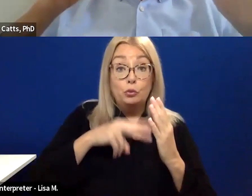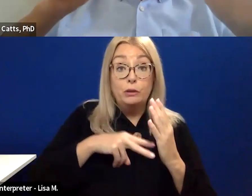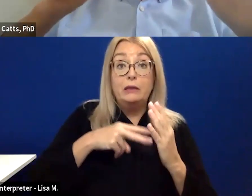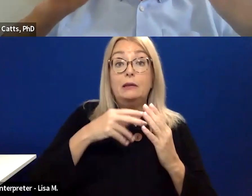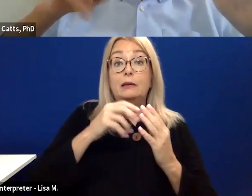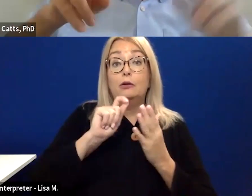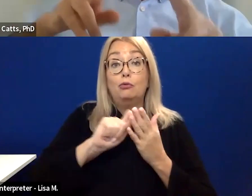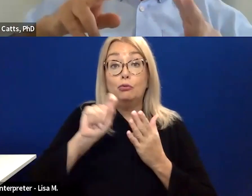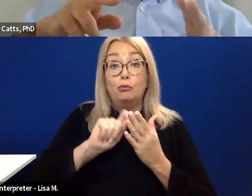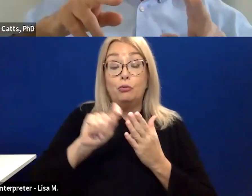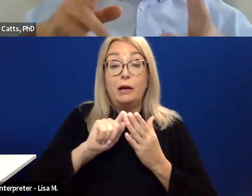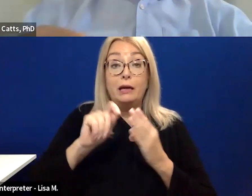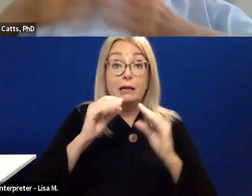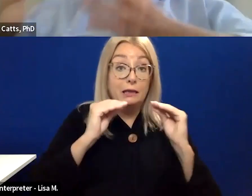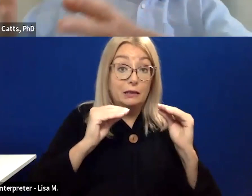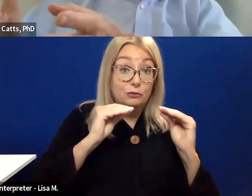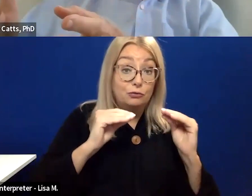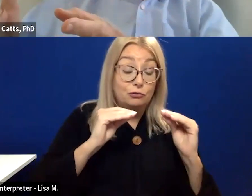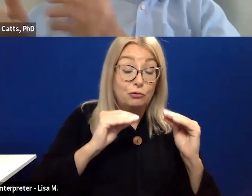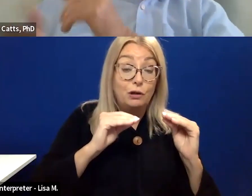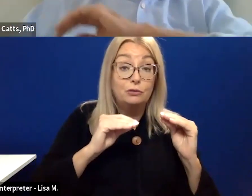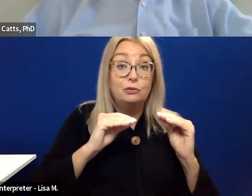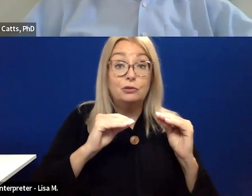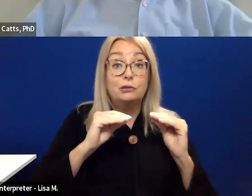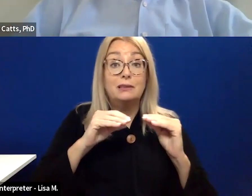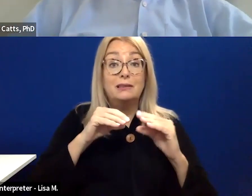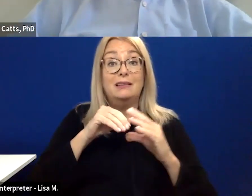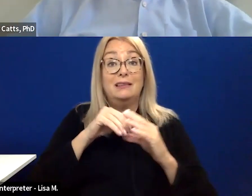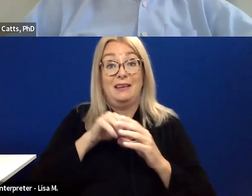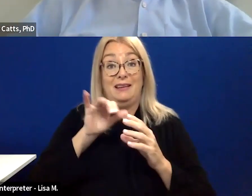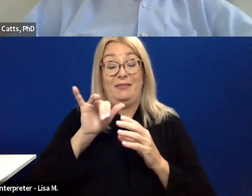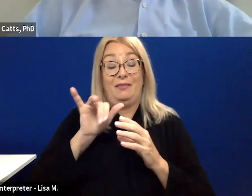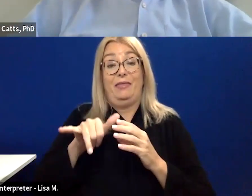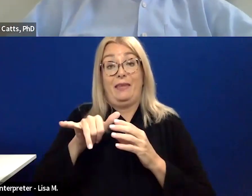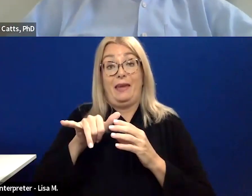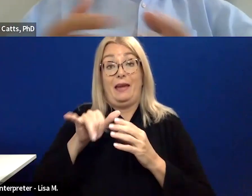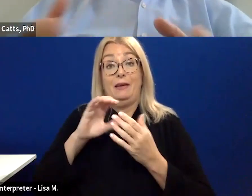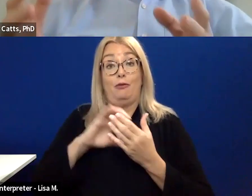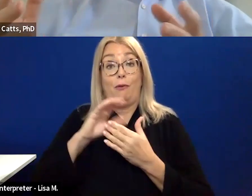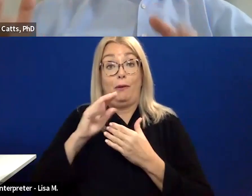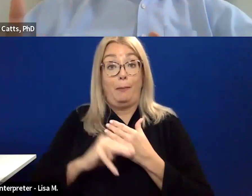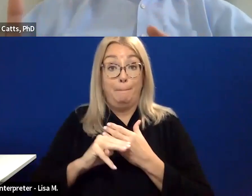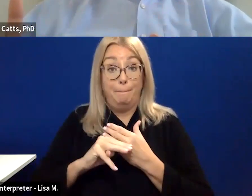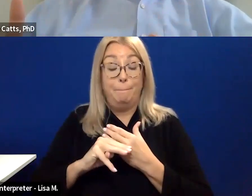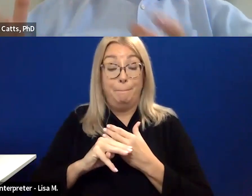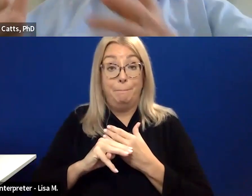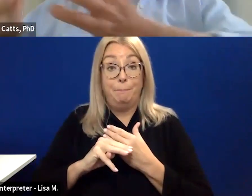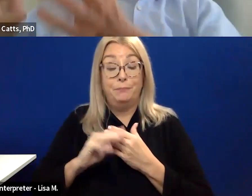rubric of reading and writing within the within the curriculum to ensure that that we're not only